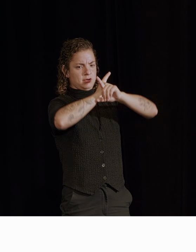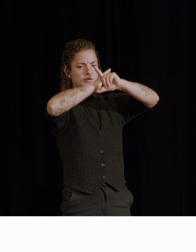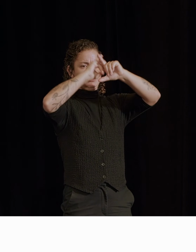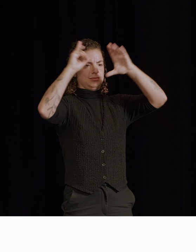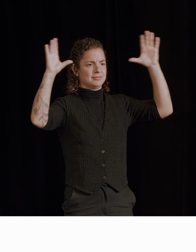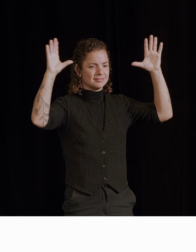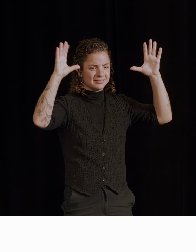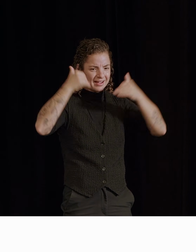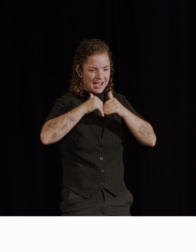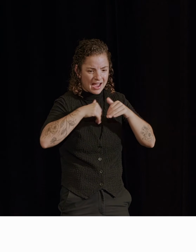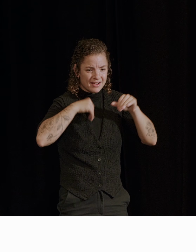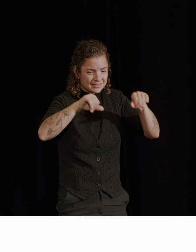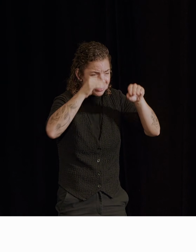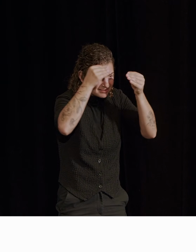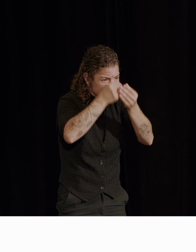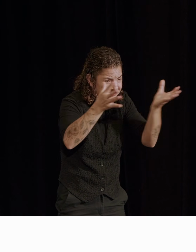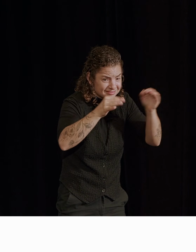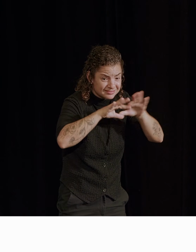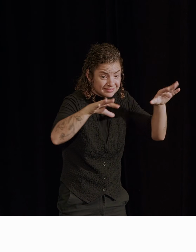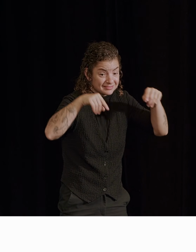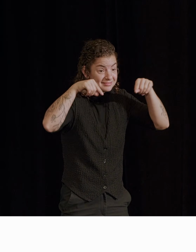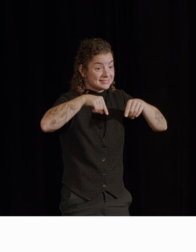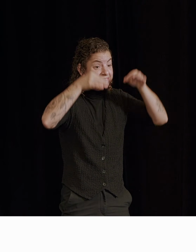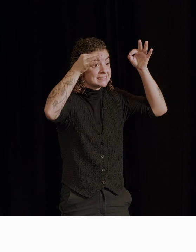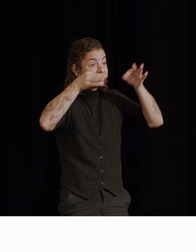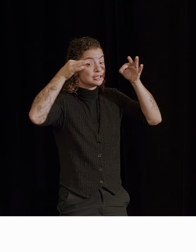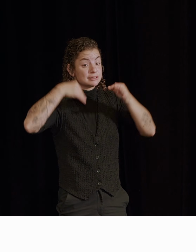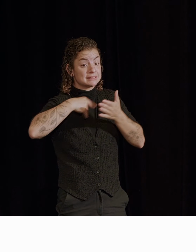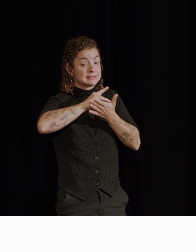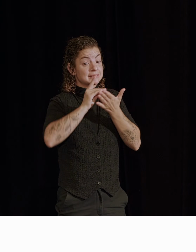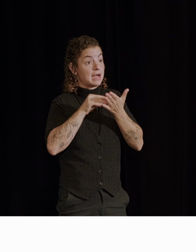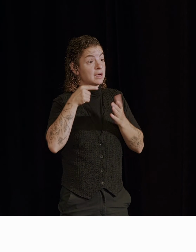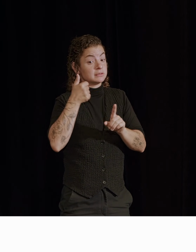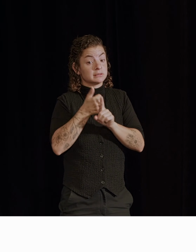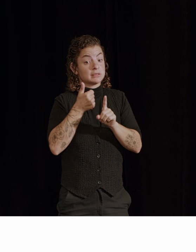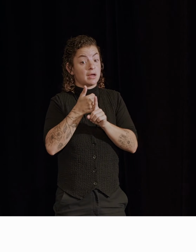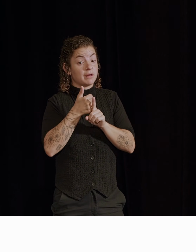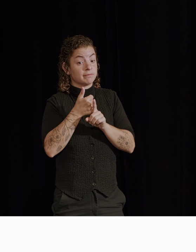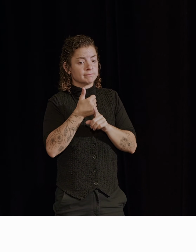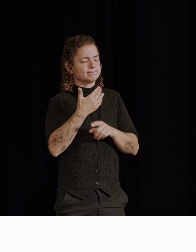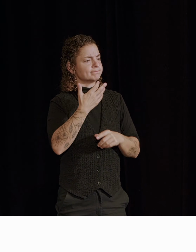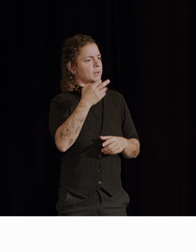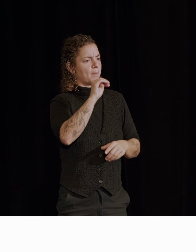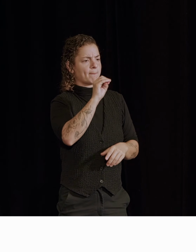is not just good morally, but it's good business is often a great way to steer the